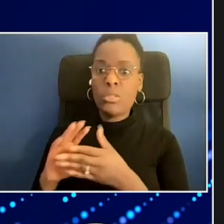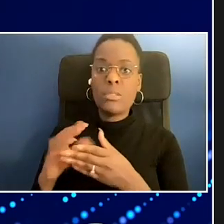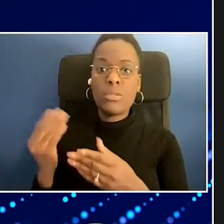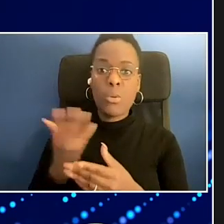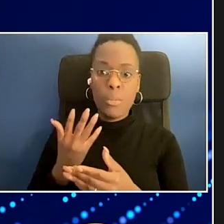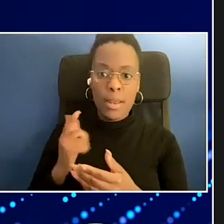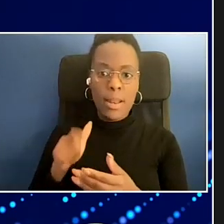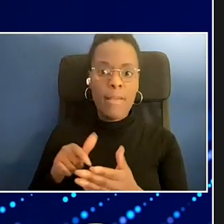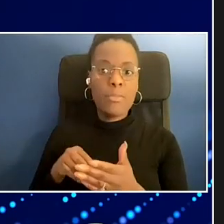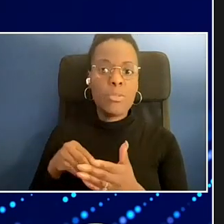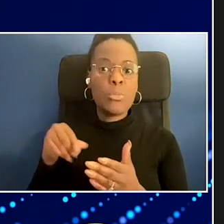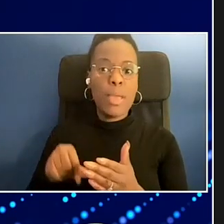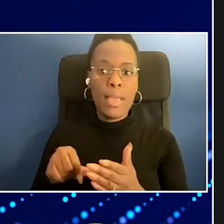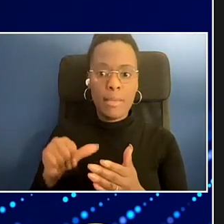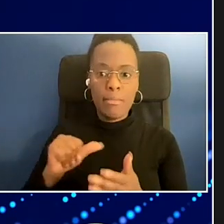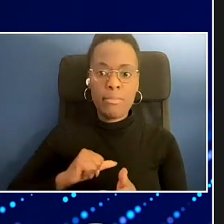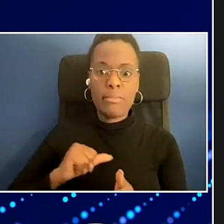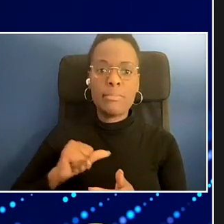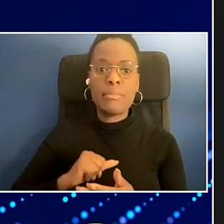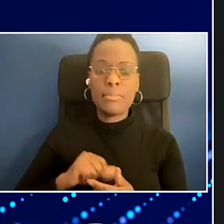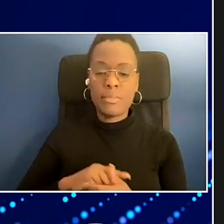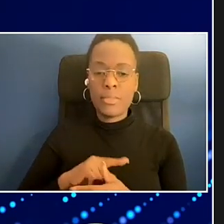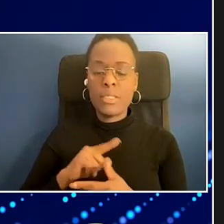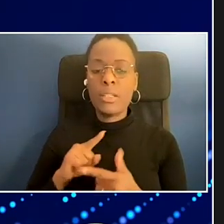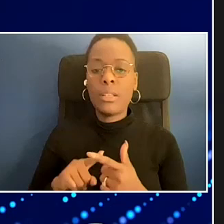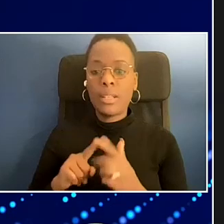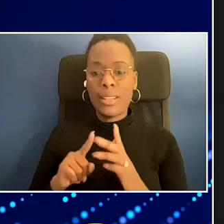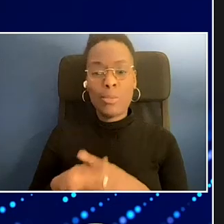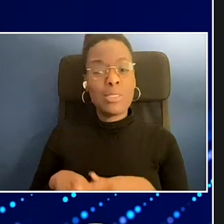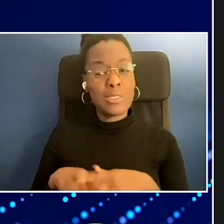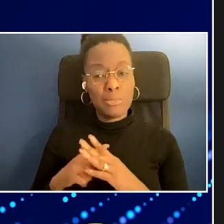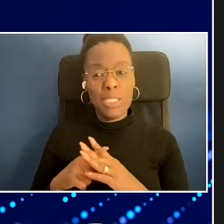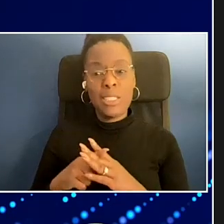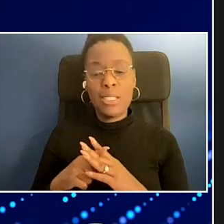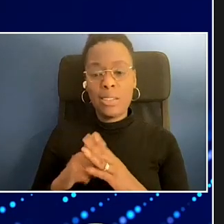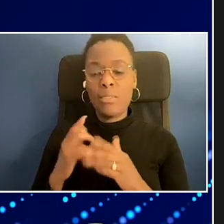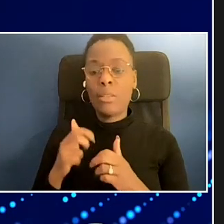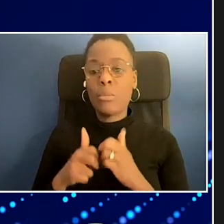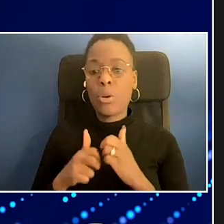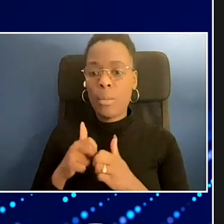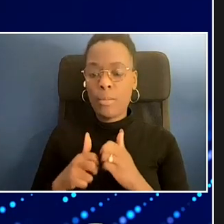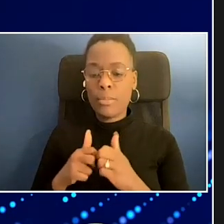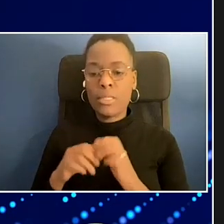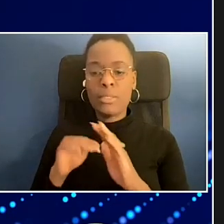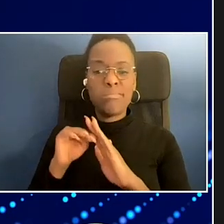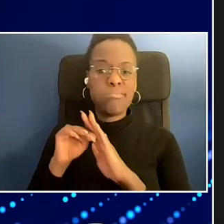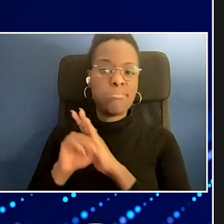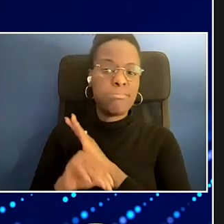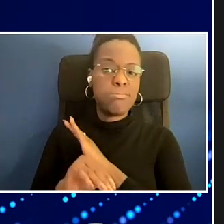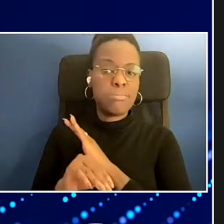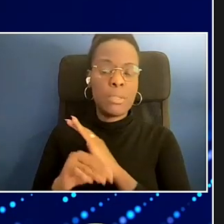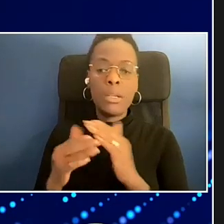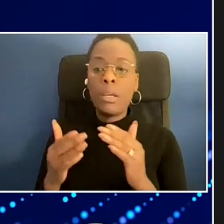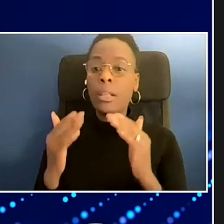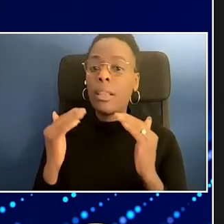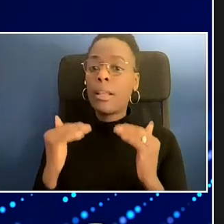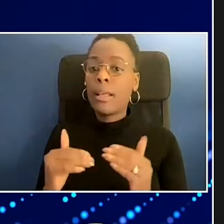Things from there- that was just a big- the beginning of it. Things went from bad to worse when I started my next semester in person on